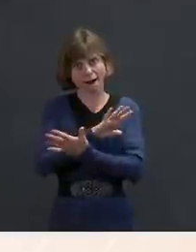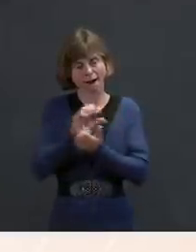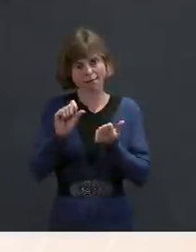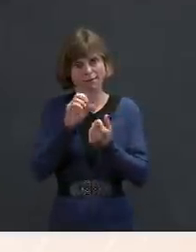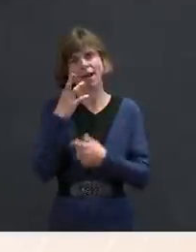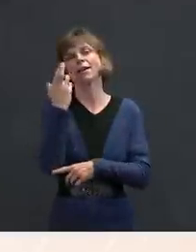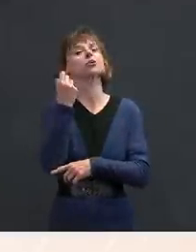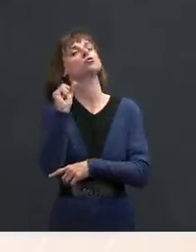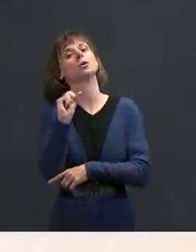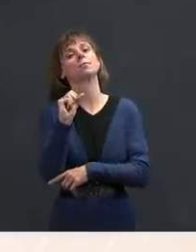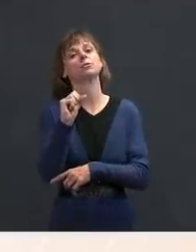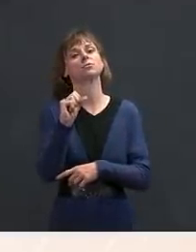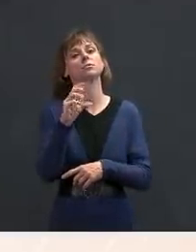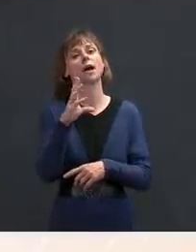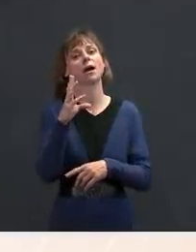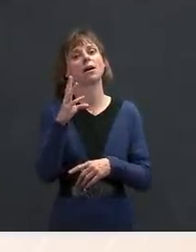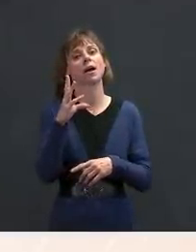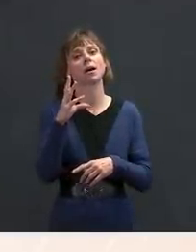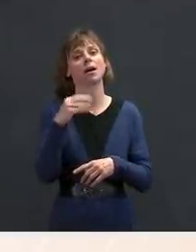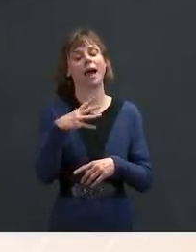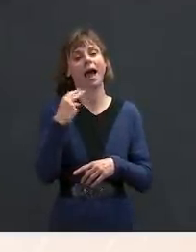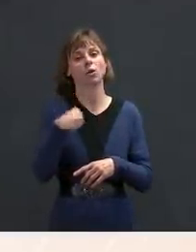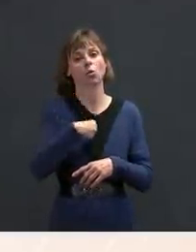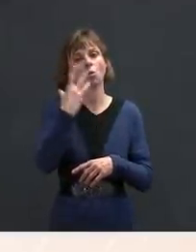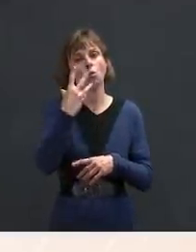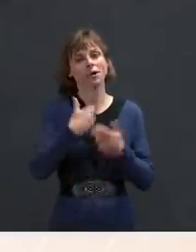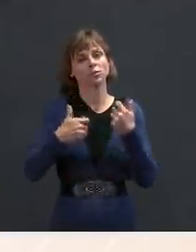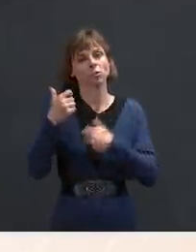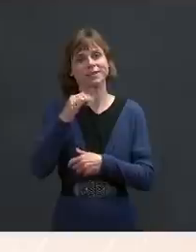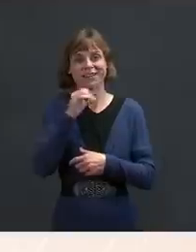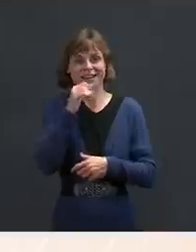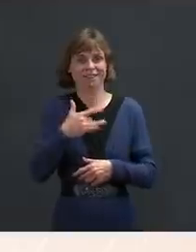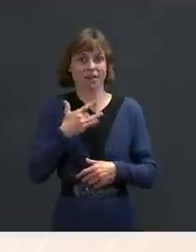if he did not think it was a threat. The Press: Thank you, Jen. Ms. Psaki: Thank you, everyone.